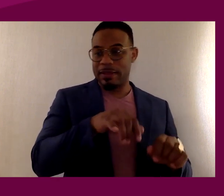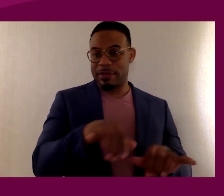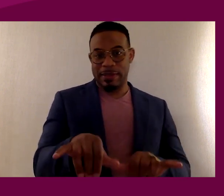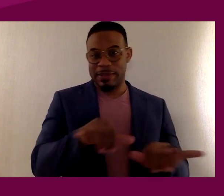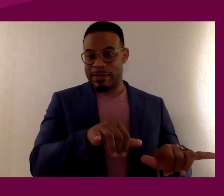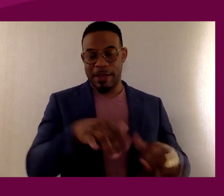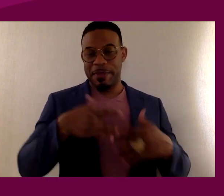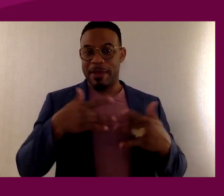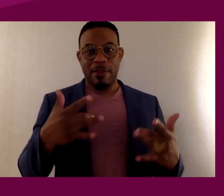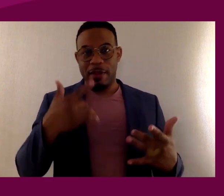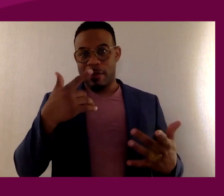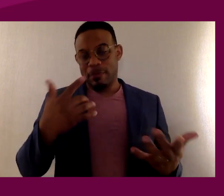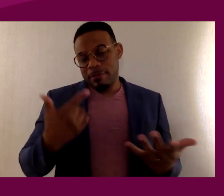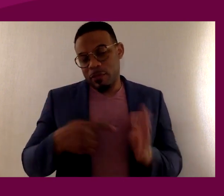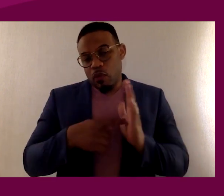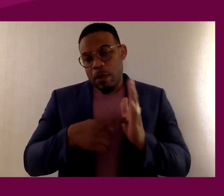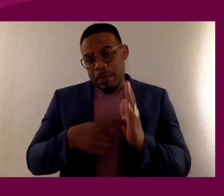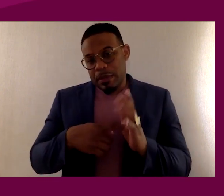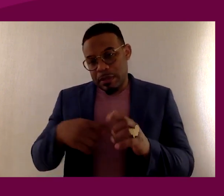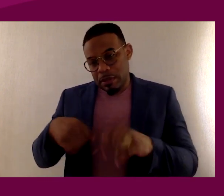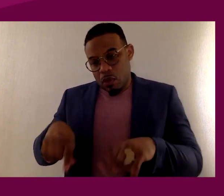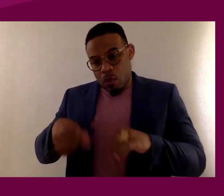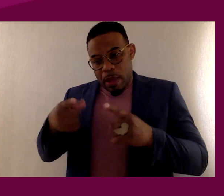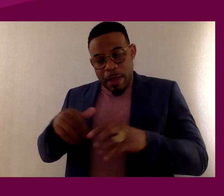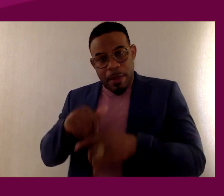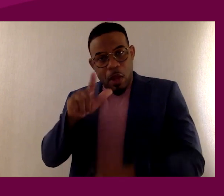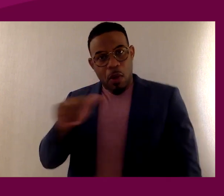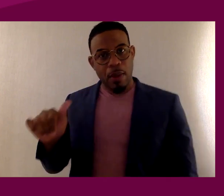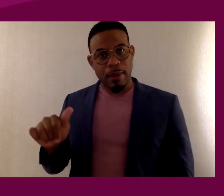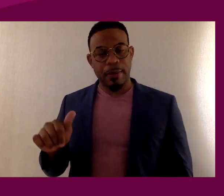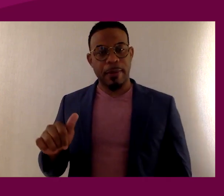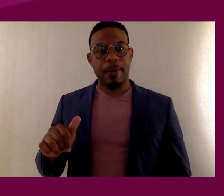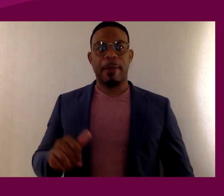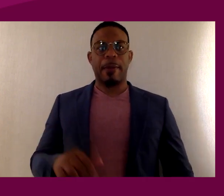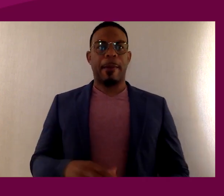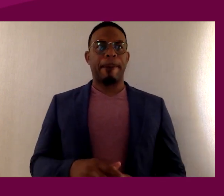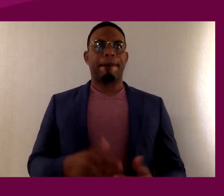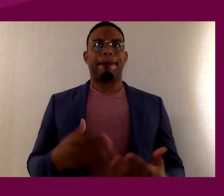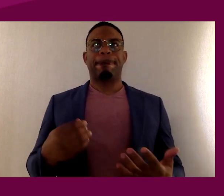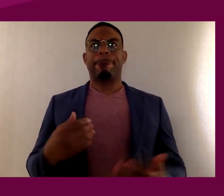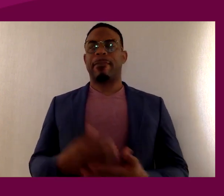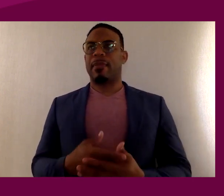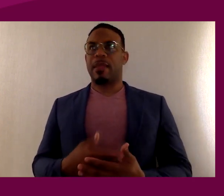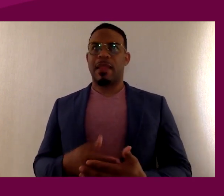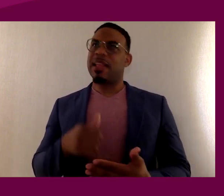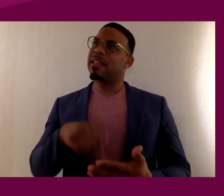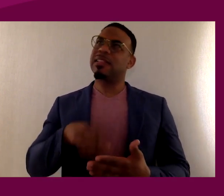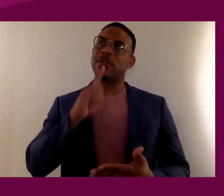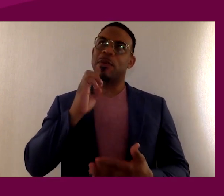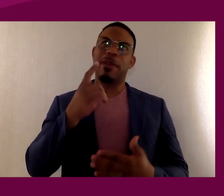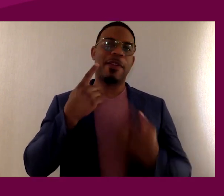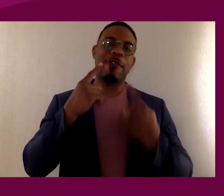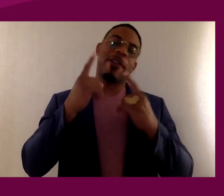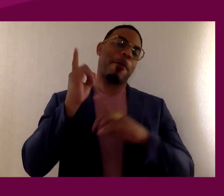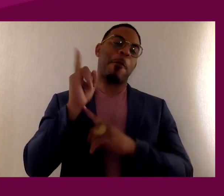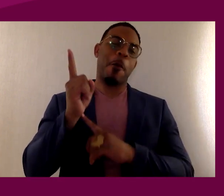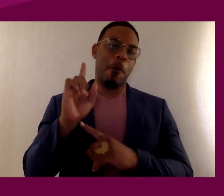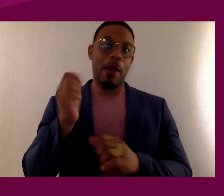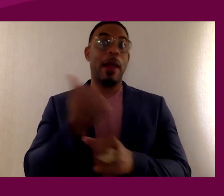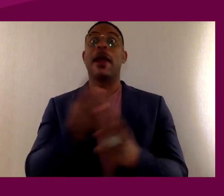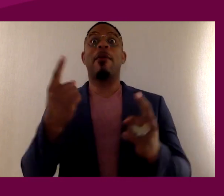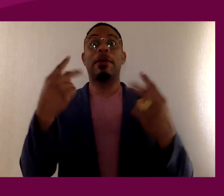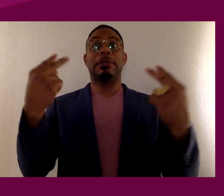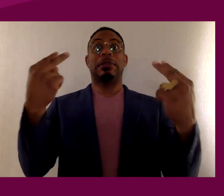got to participate in this event, representing what happened in Los Angeles. This is one of